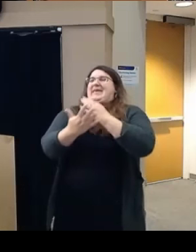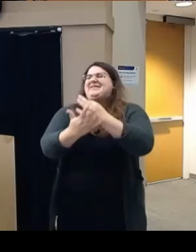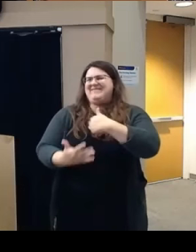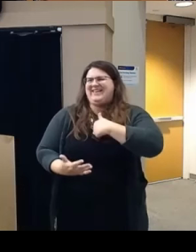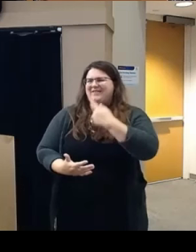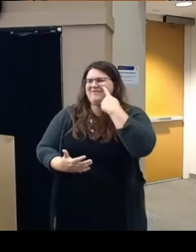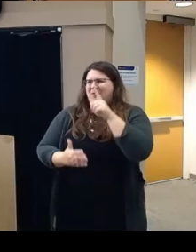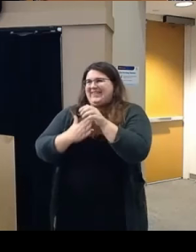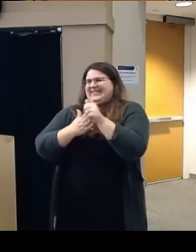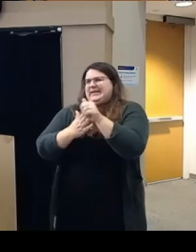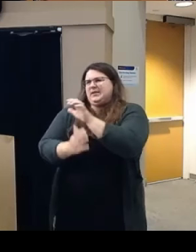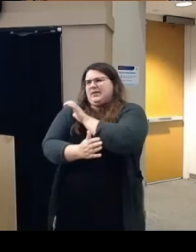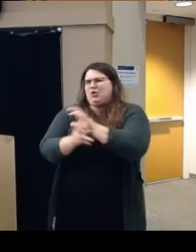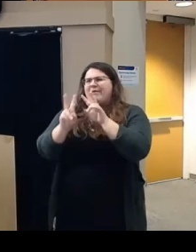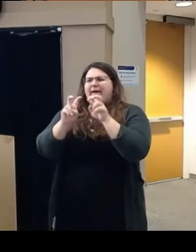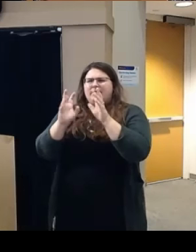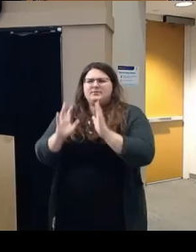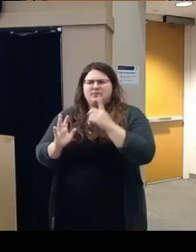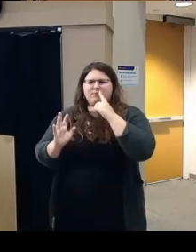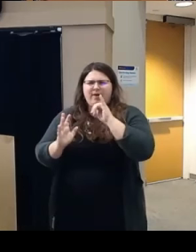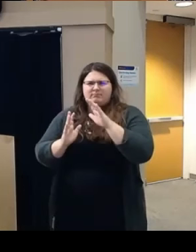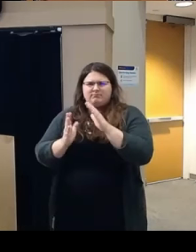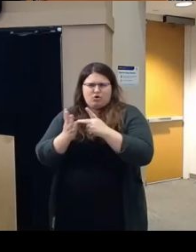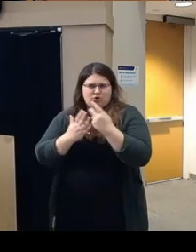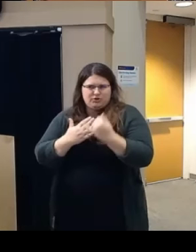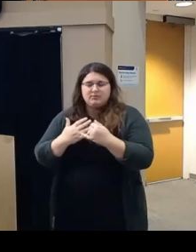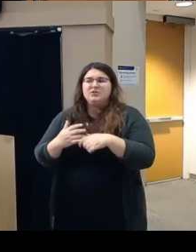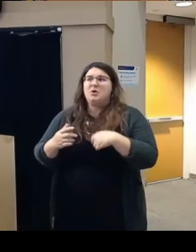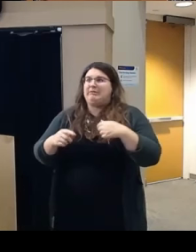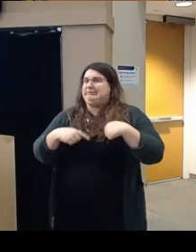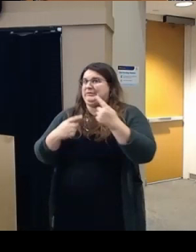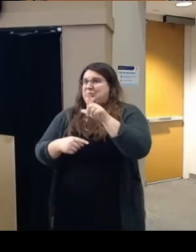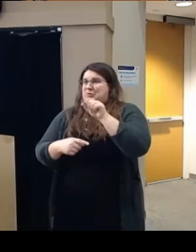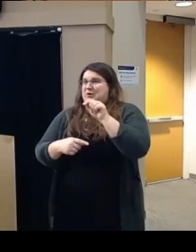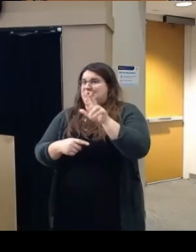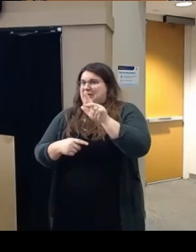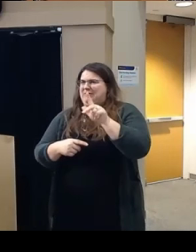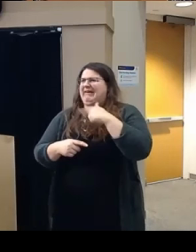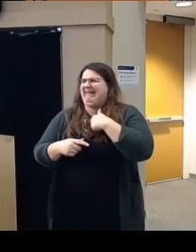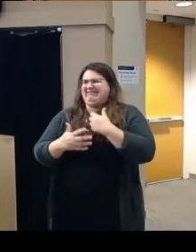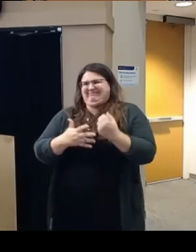that project and so that's been the majority of my 2023 so in many ways I'm very excited to stand